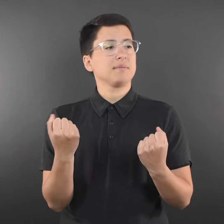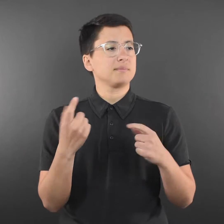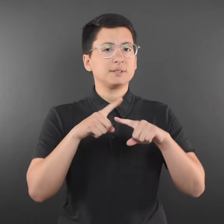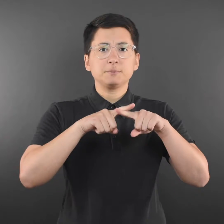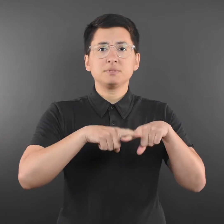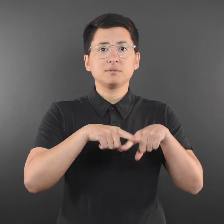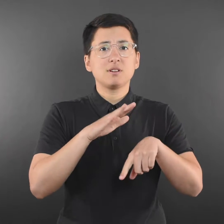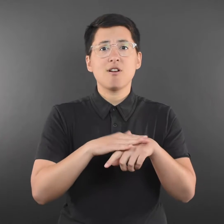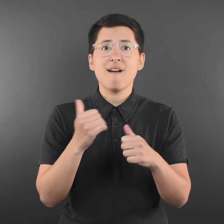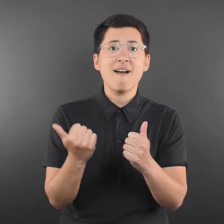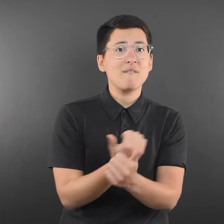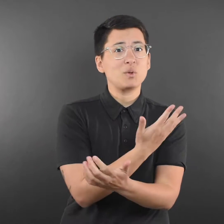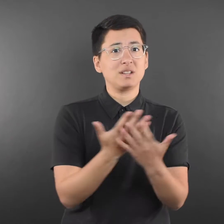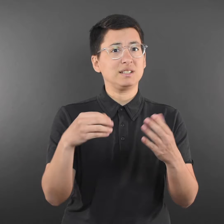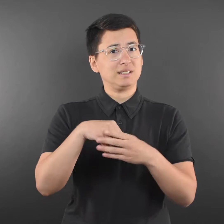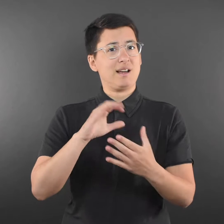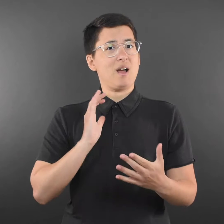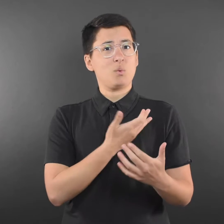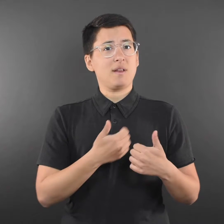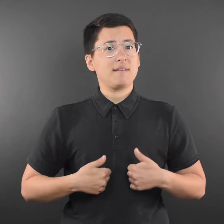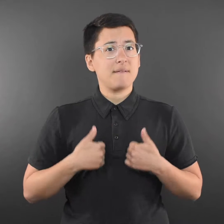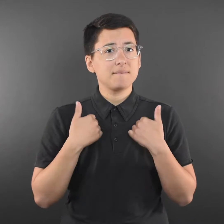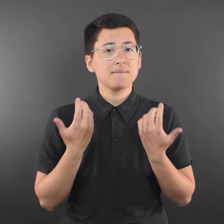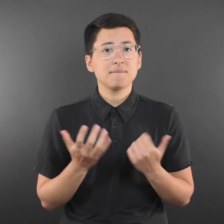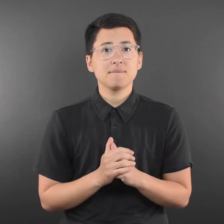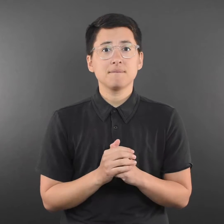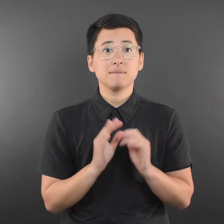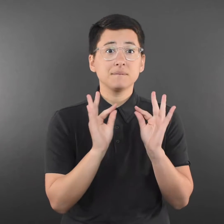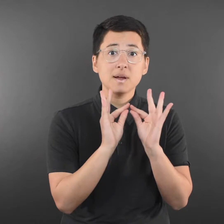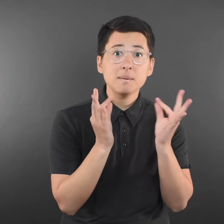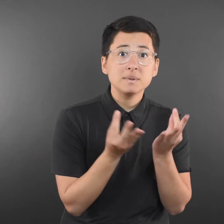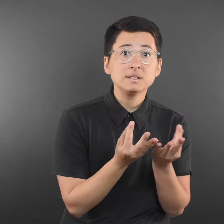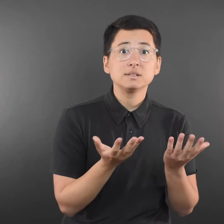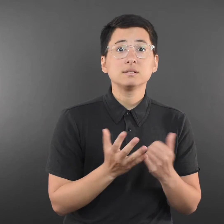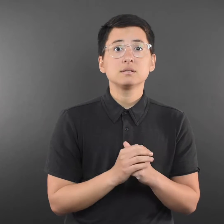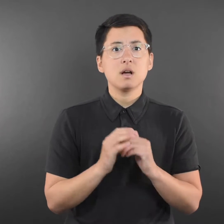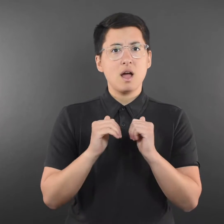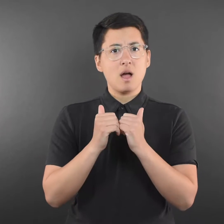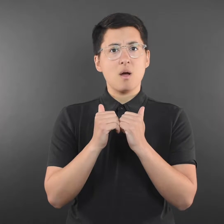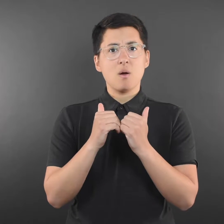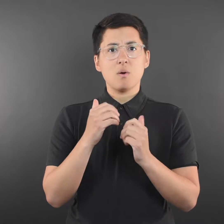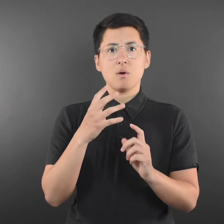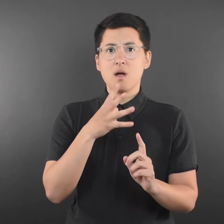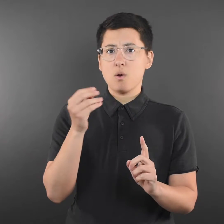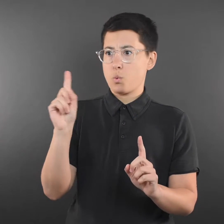Good health depends on everything that touches our lives: families; how and where we live,